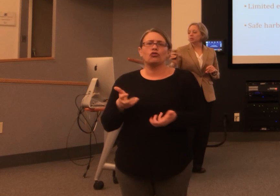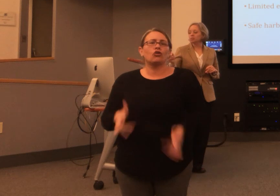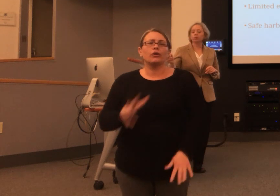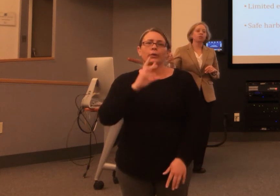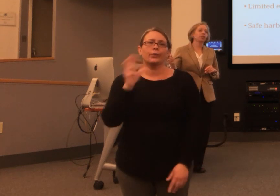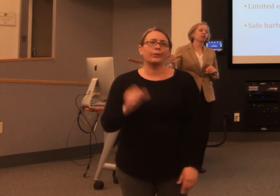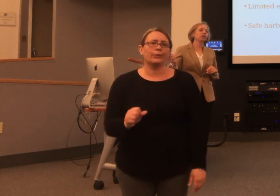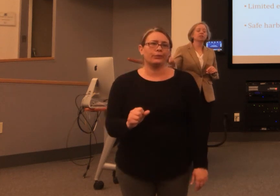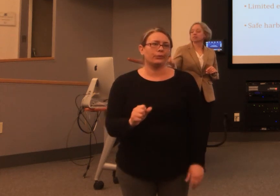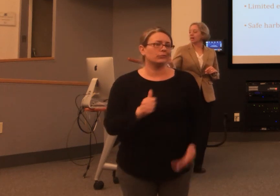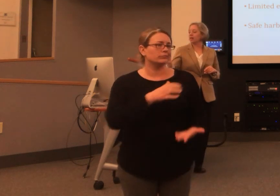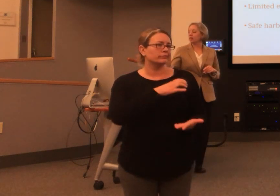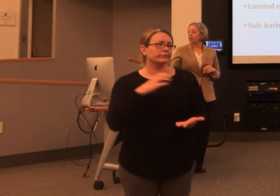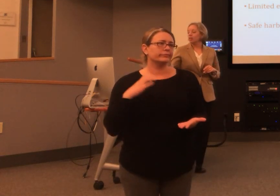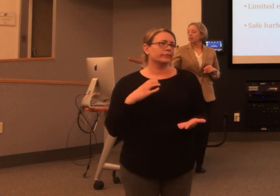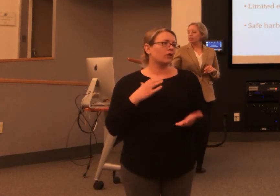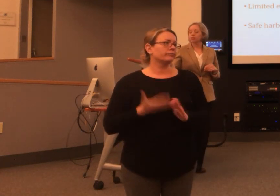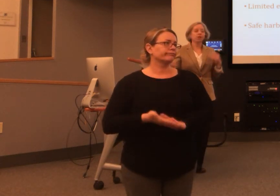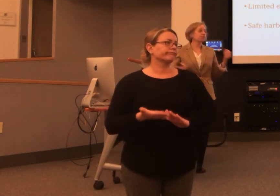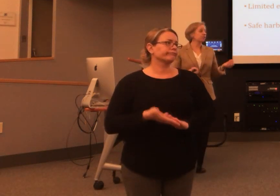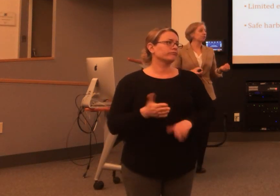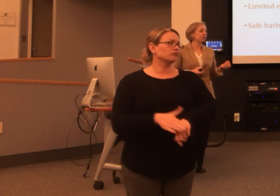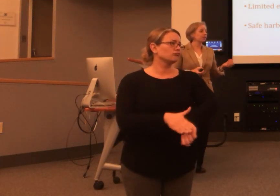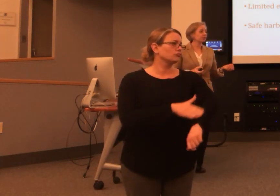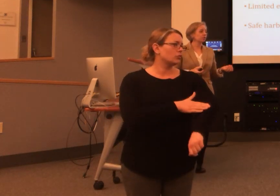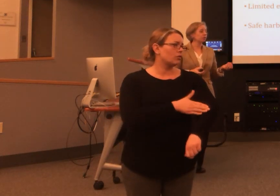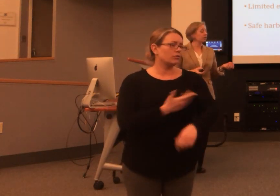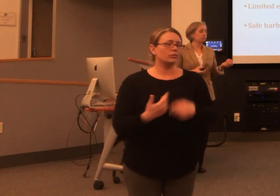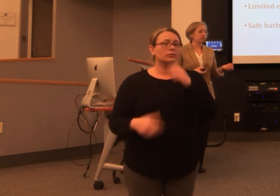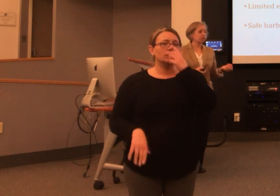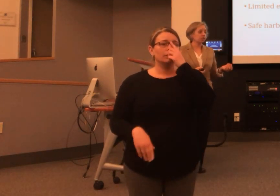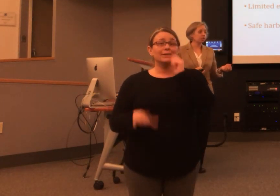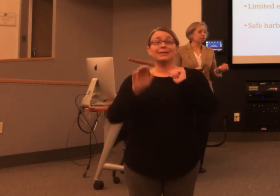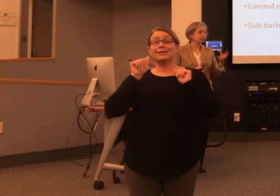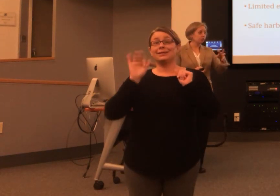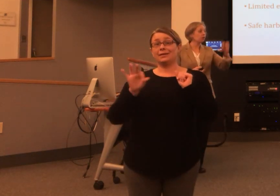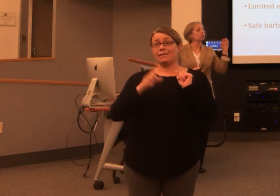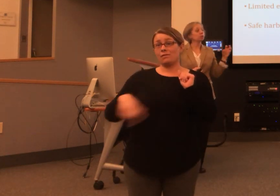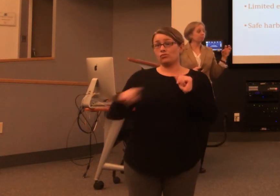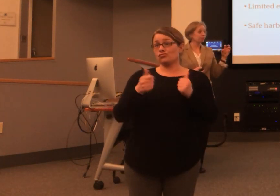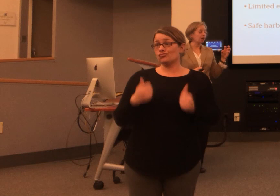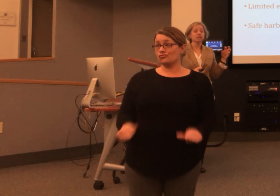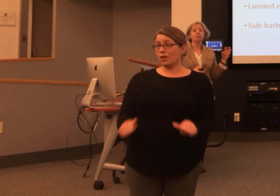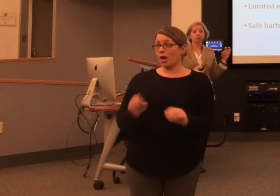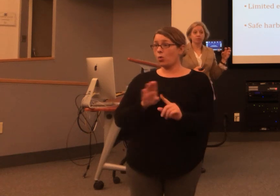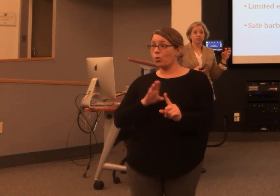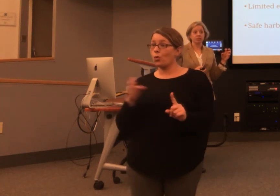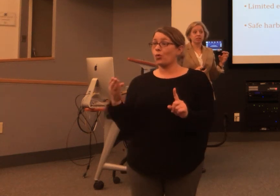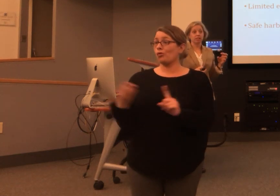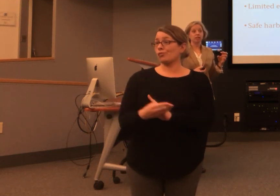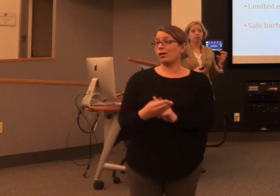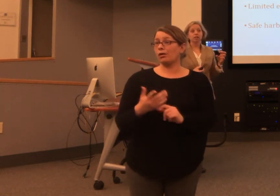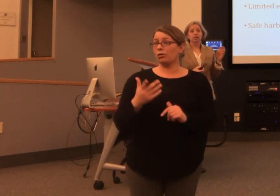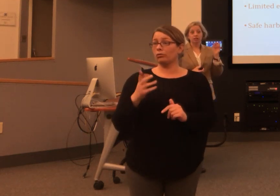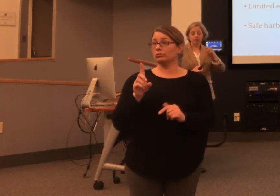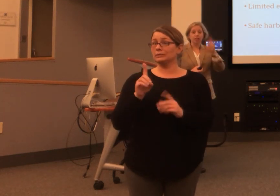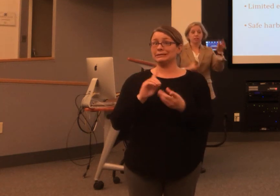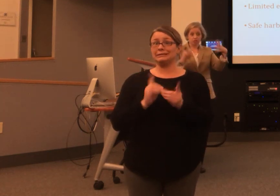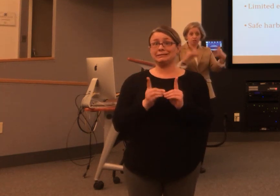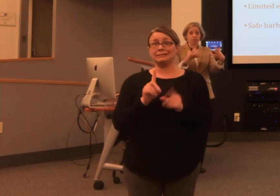The most important thing is that if you try to circumvent digital rights protection, like if you try to rip content off of a TV in violation